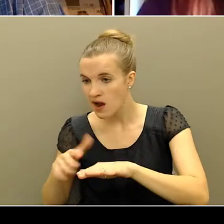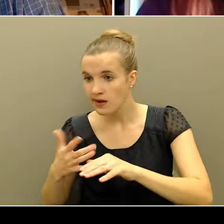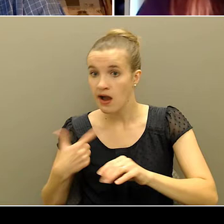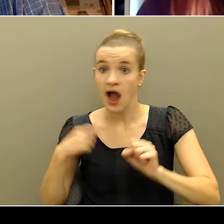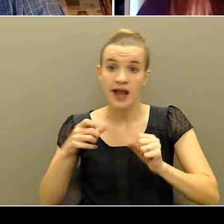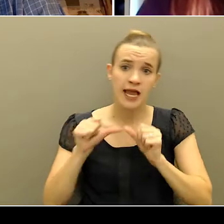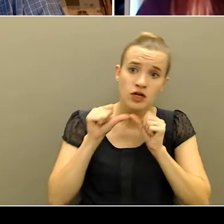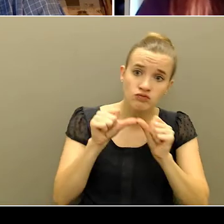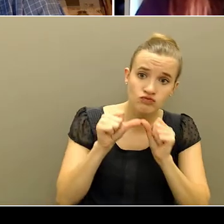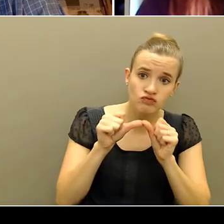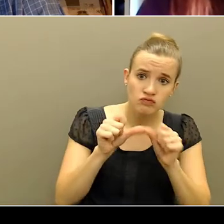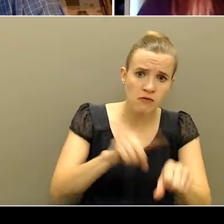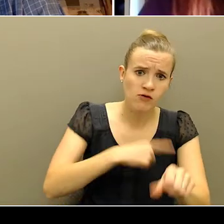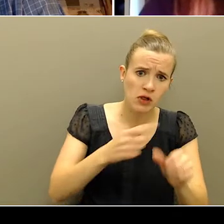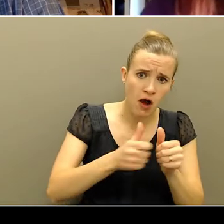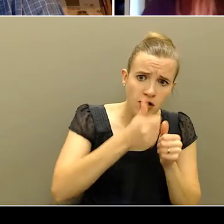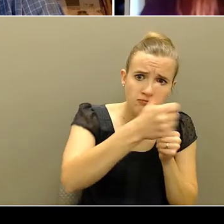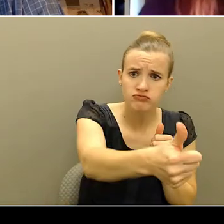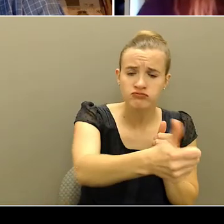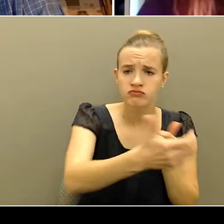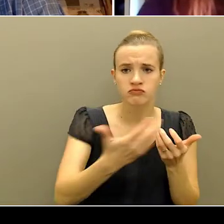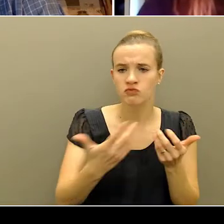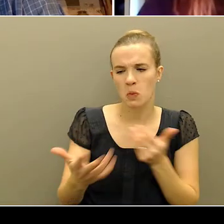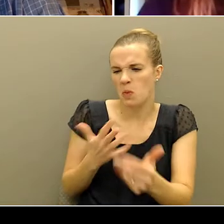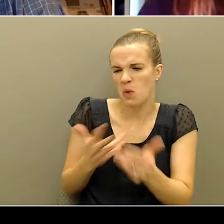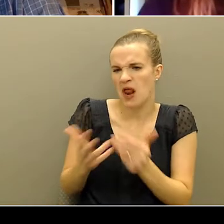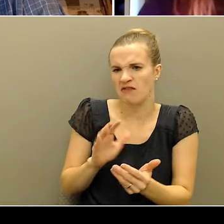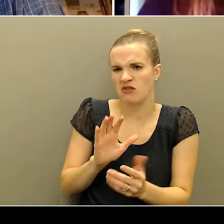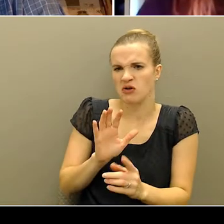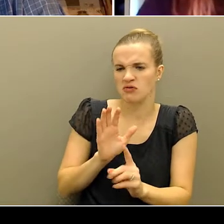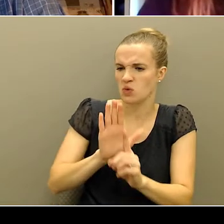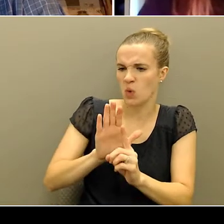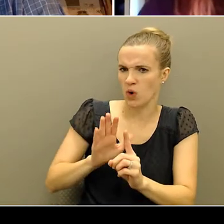activity is what you're trying to do, you know, just be just be reasonable.